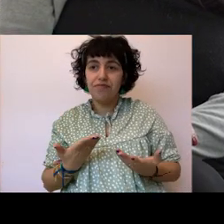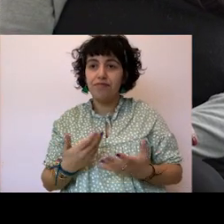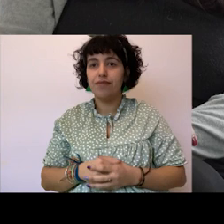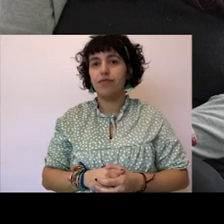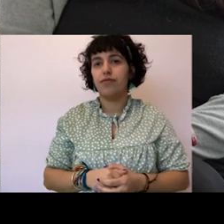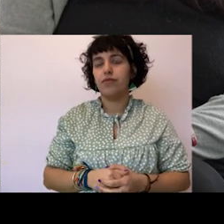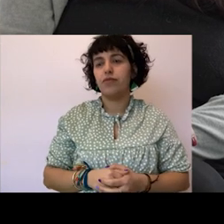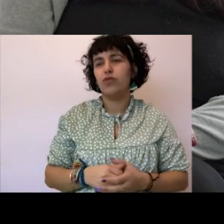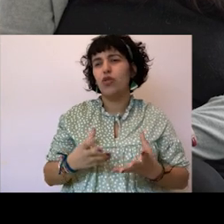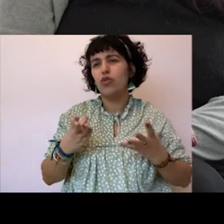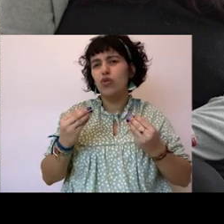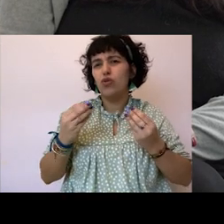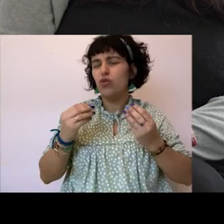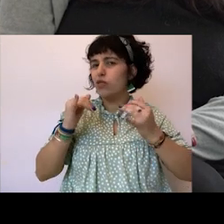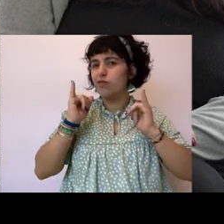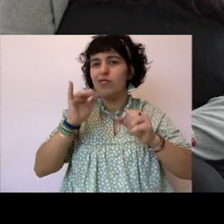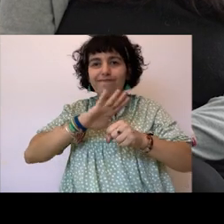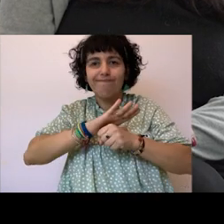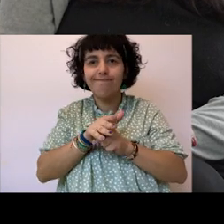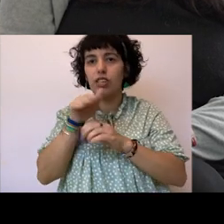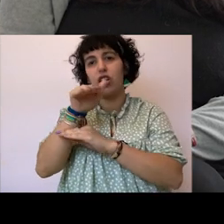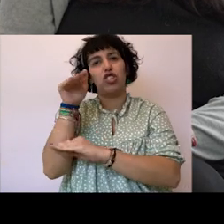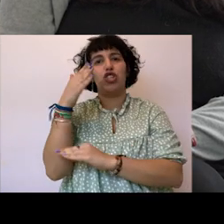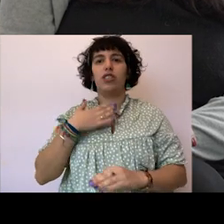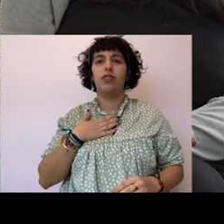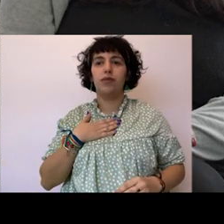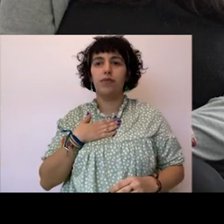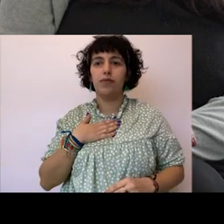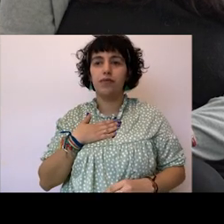I've had such advanced bullying like this "come on" (with a knife) and so on.